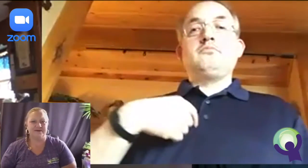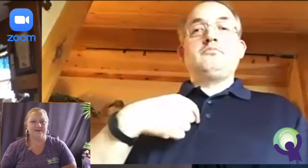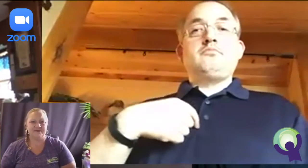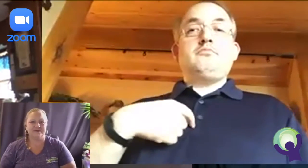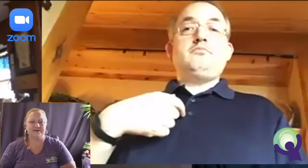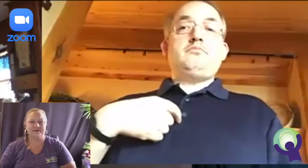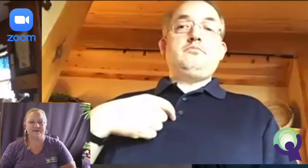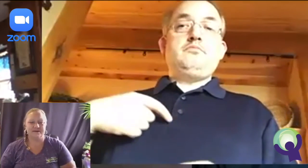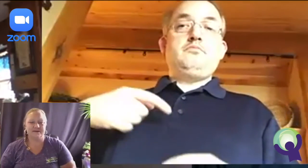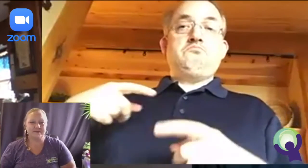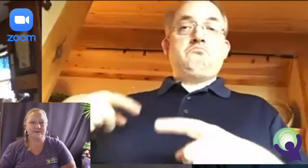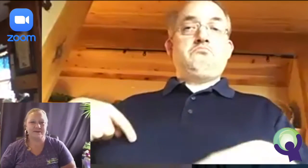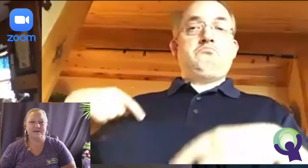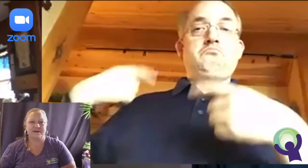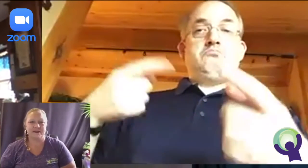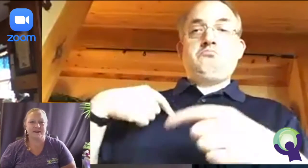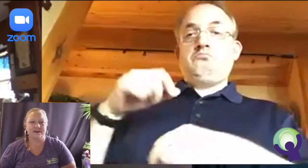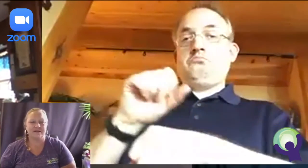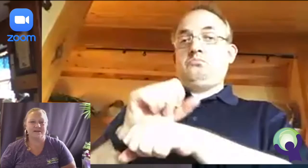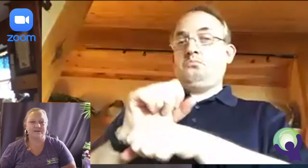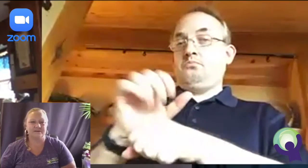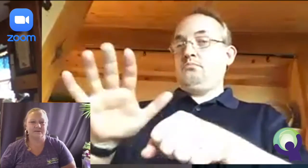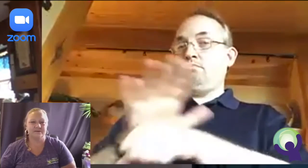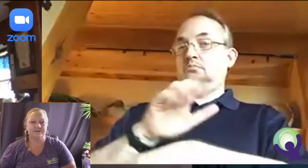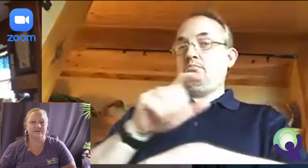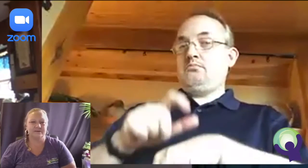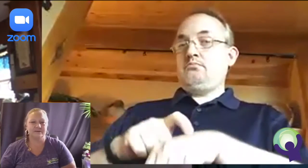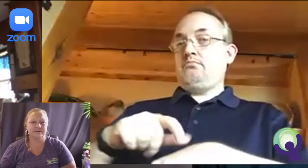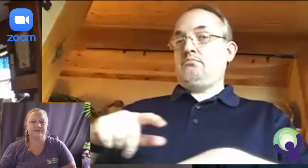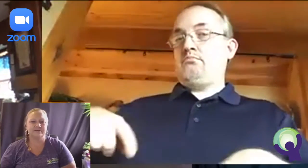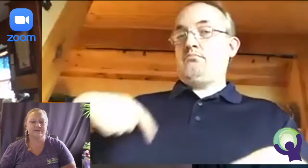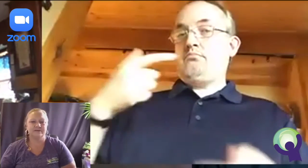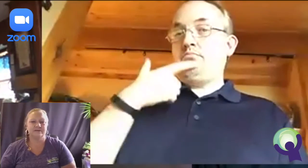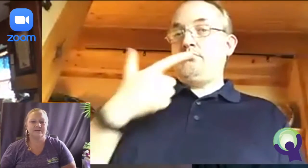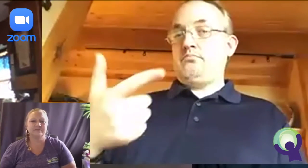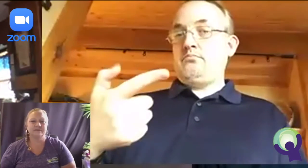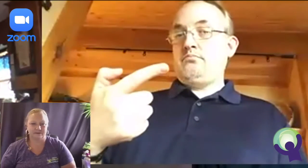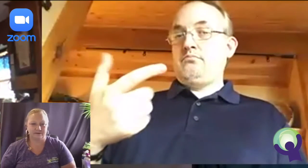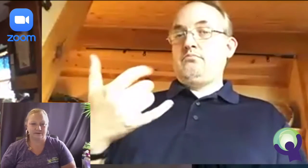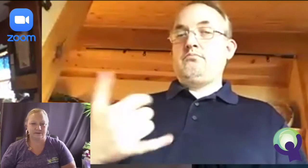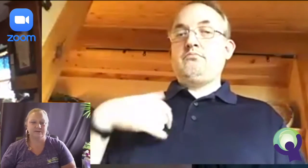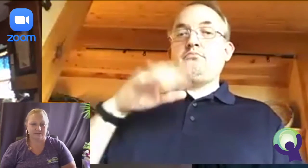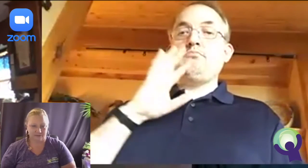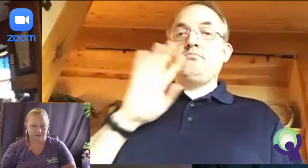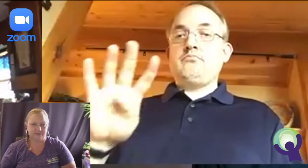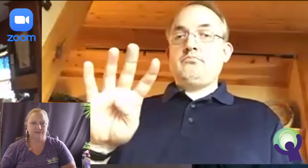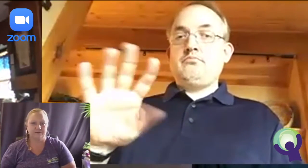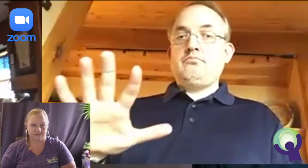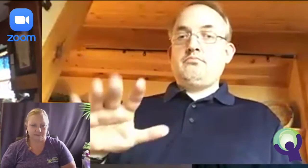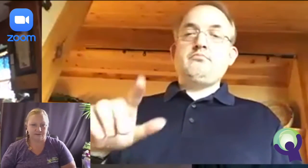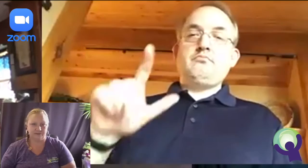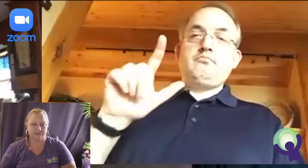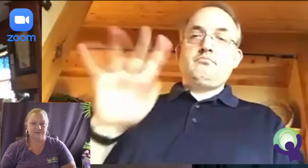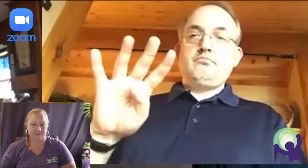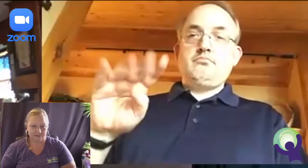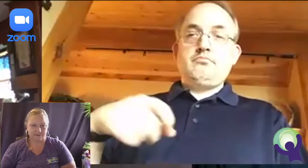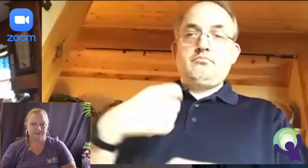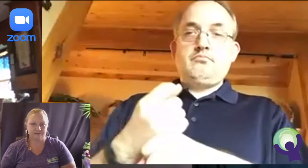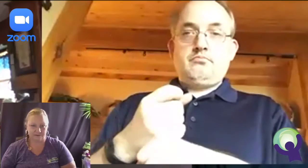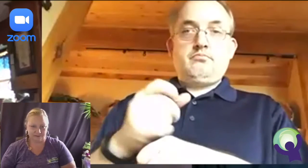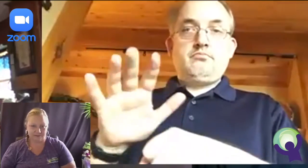Chris: Yes, so far I've worked full time for over 21 years,